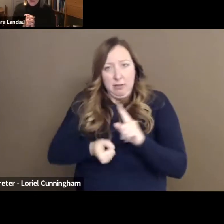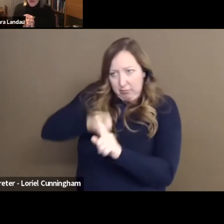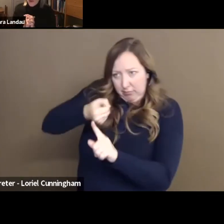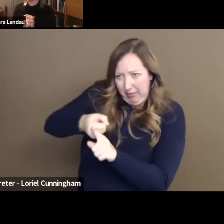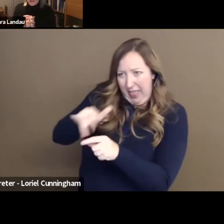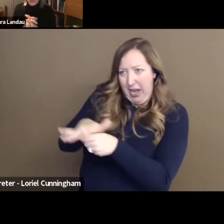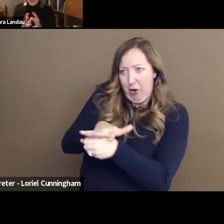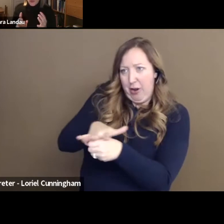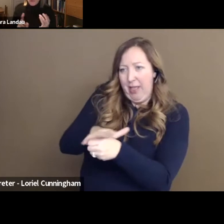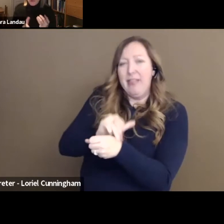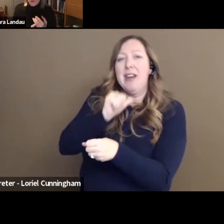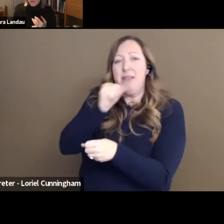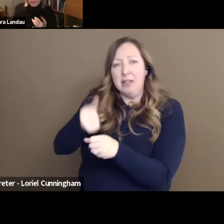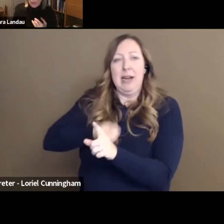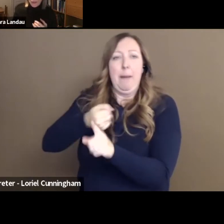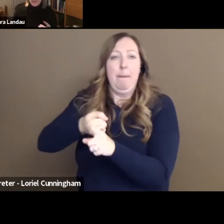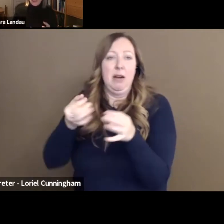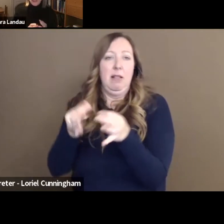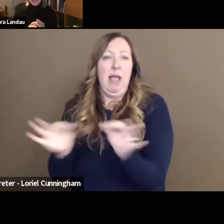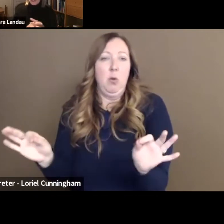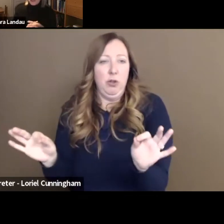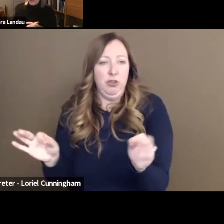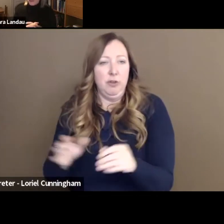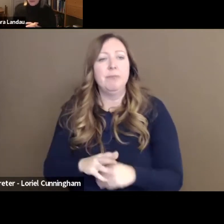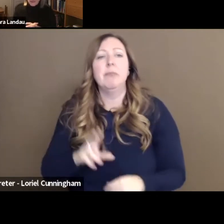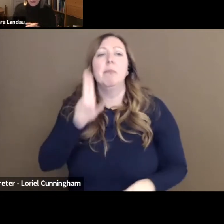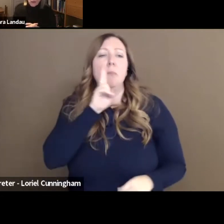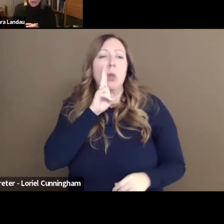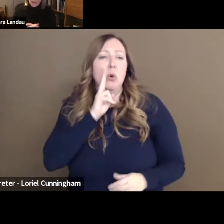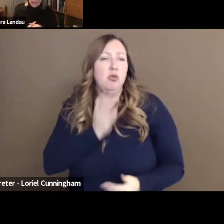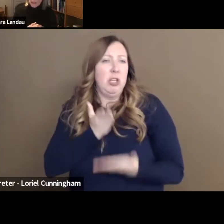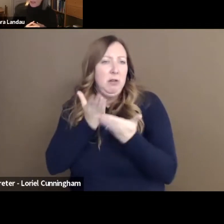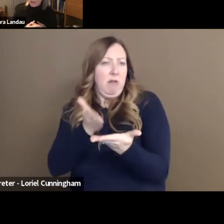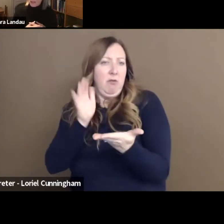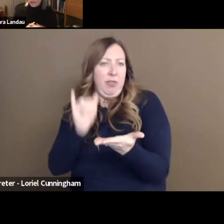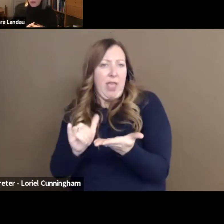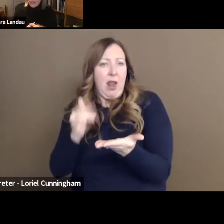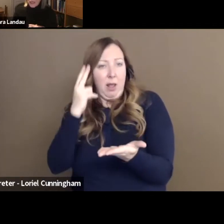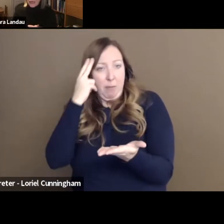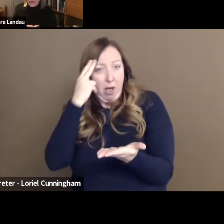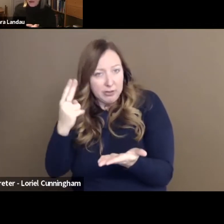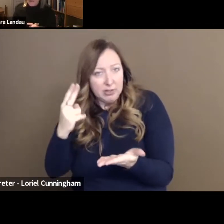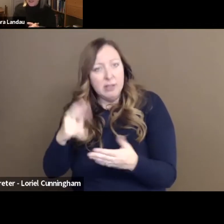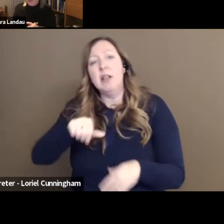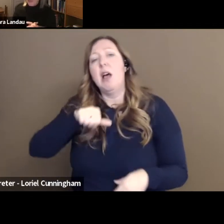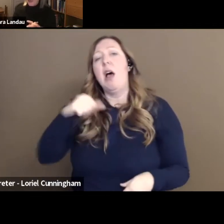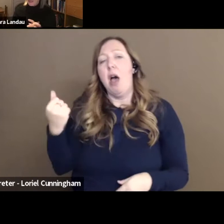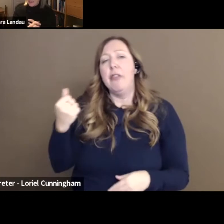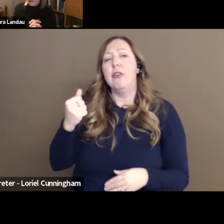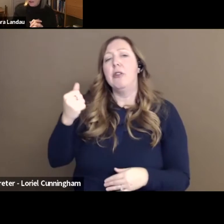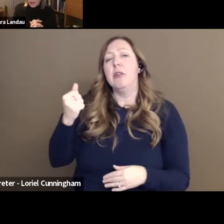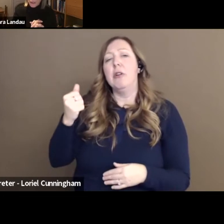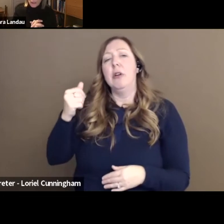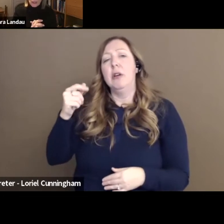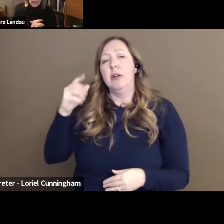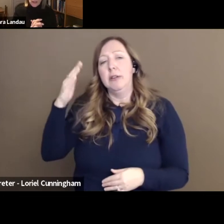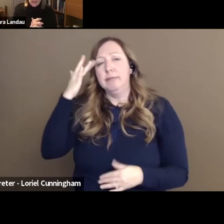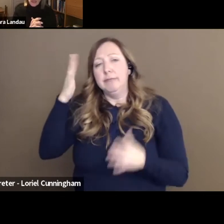hypothesis was offered first by belluji it's also been endorsed by linguists such as ray jackinoff steve pinker and